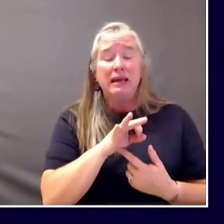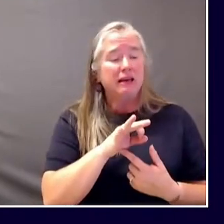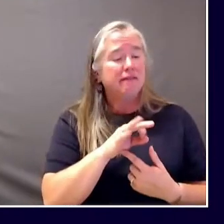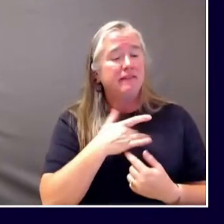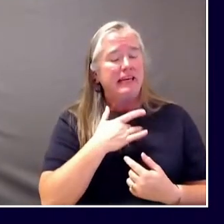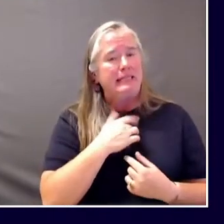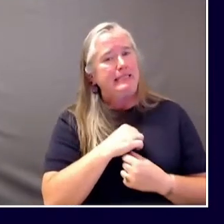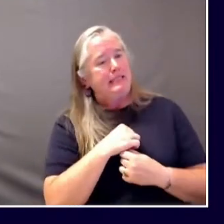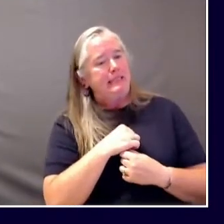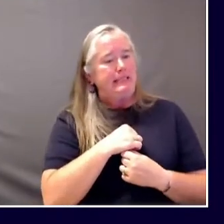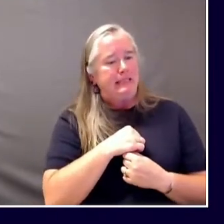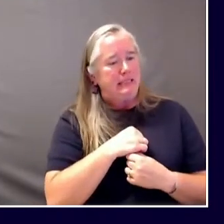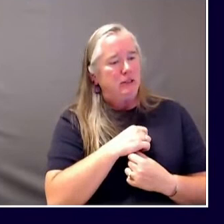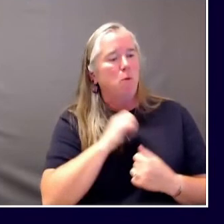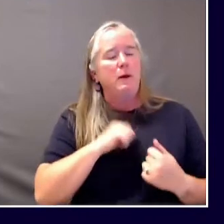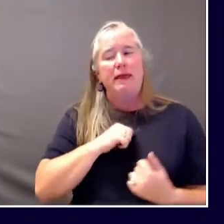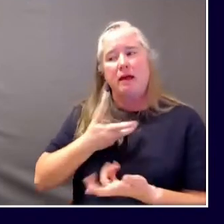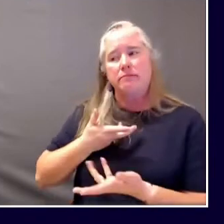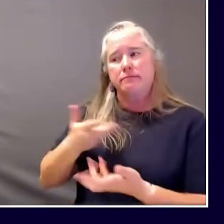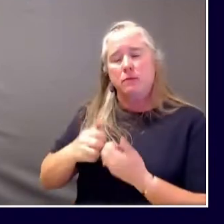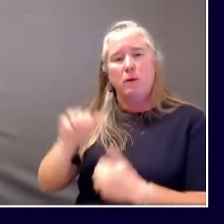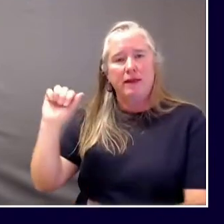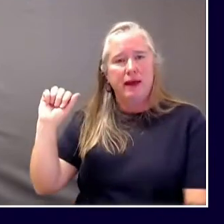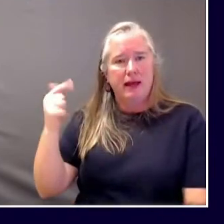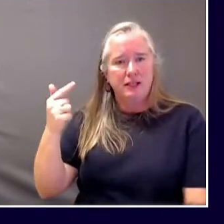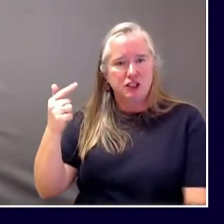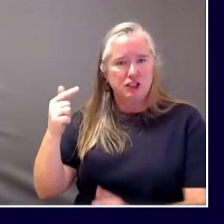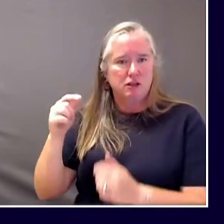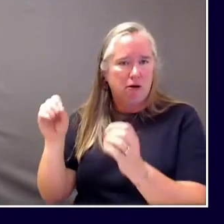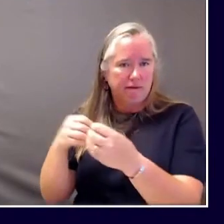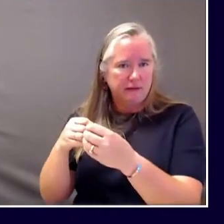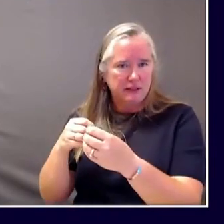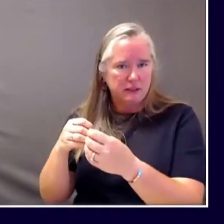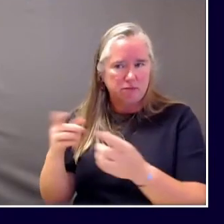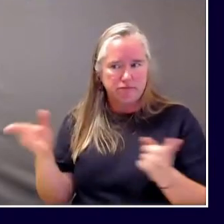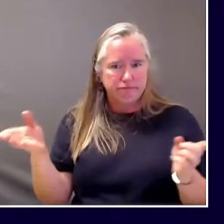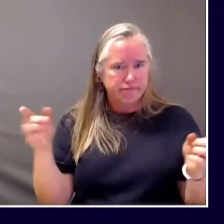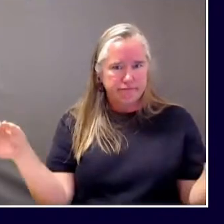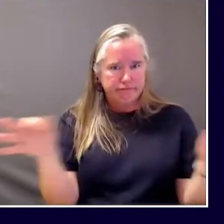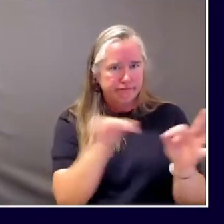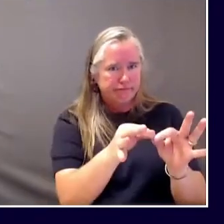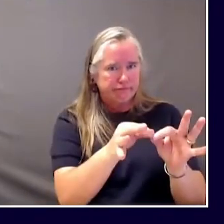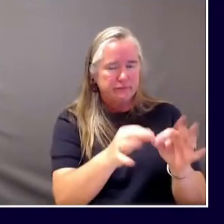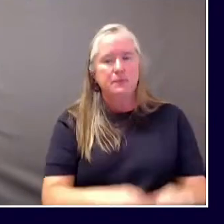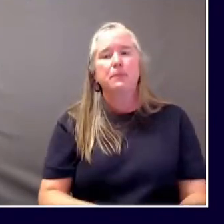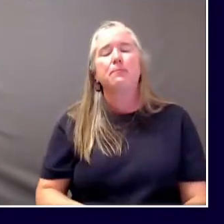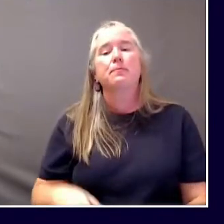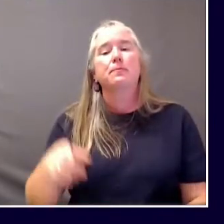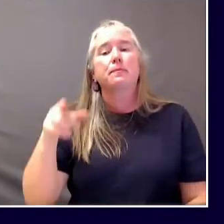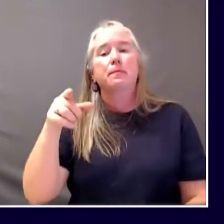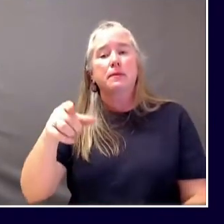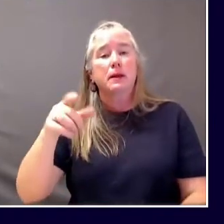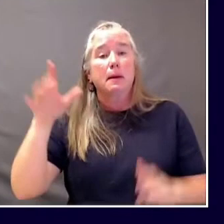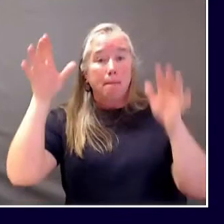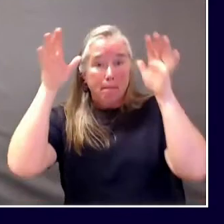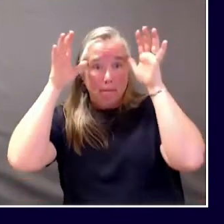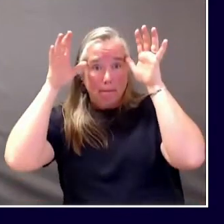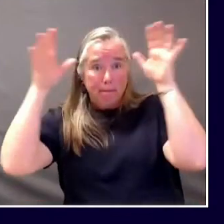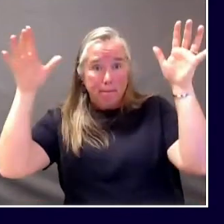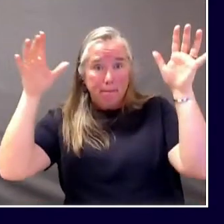do is to bring down the hammer yeah an odd that we did issue